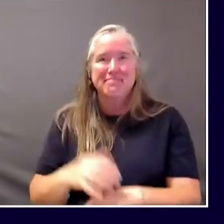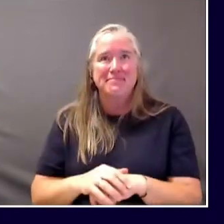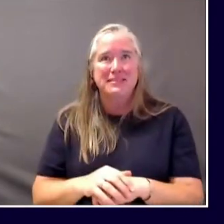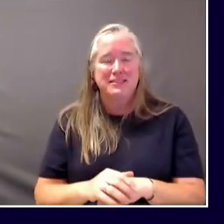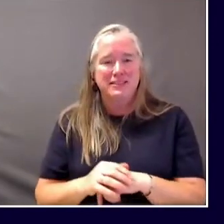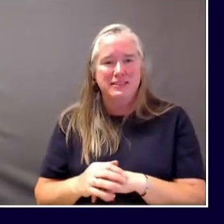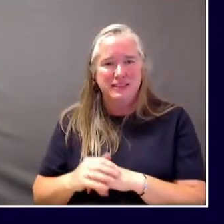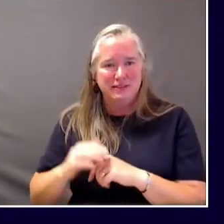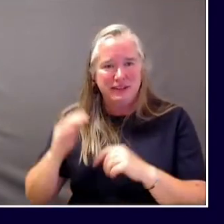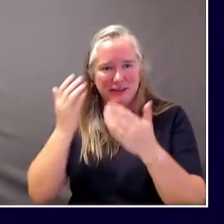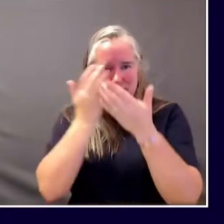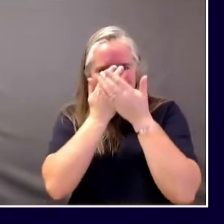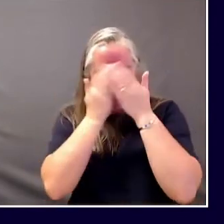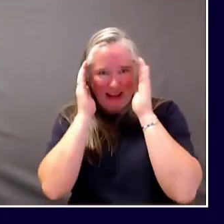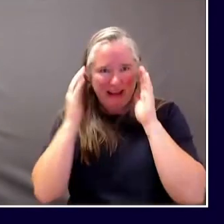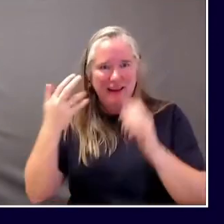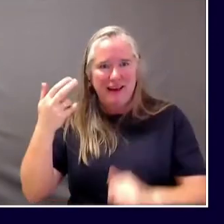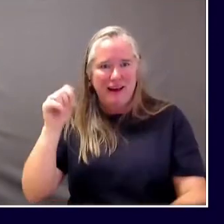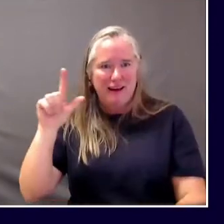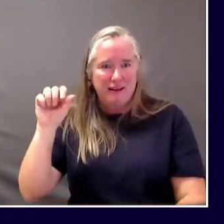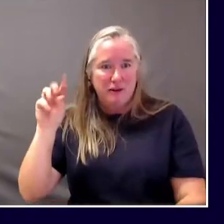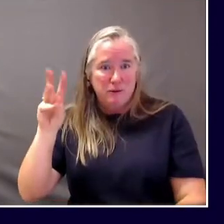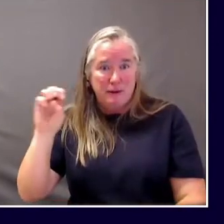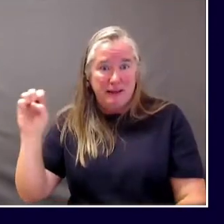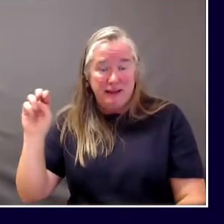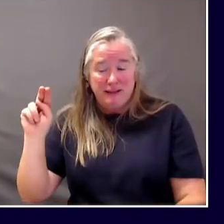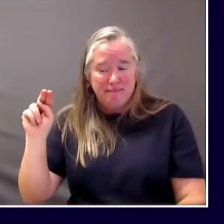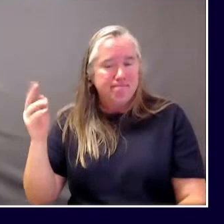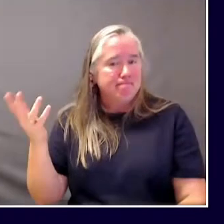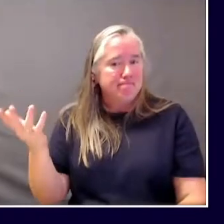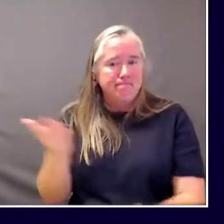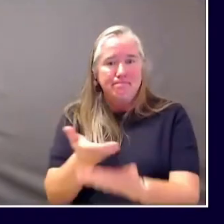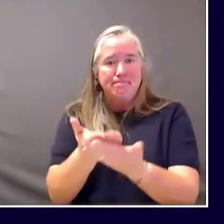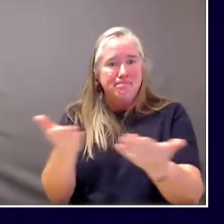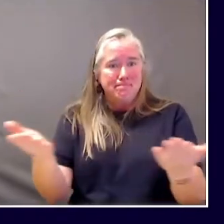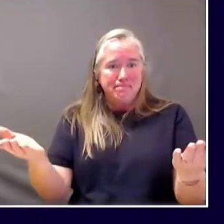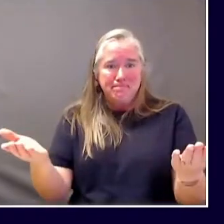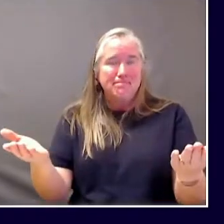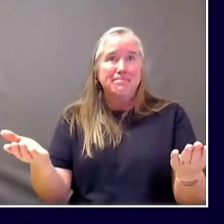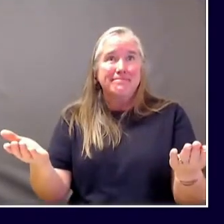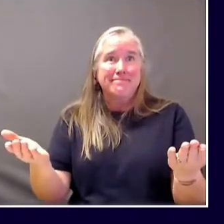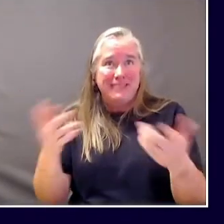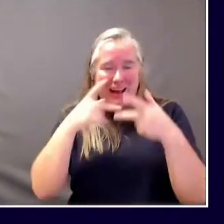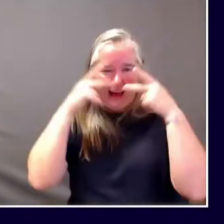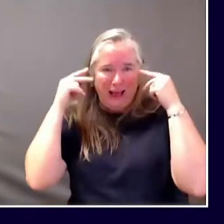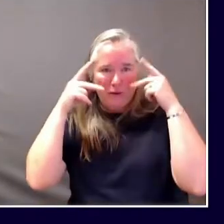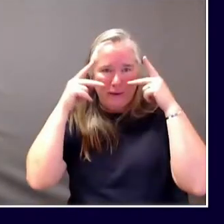Halloween on an earlier occasion and